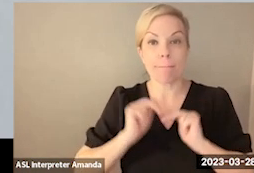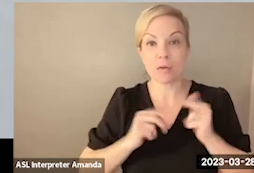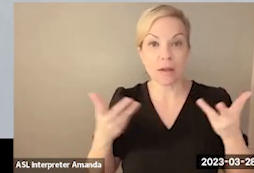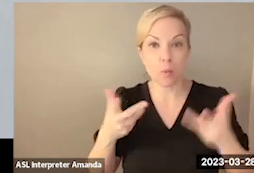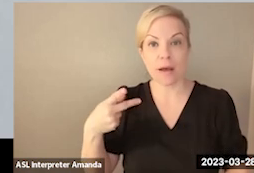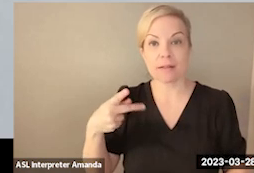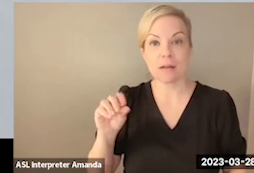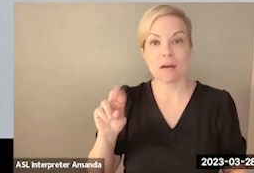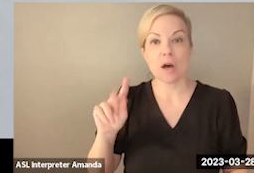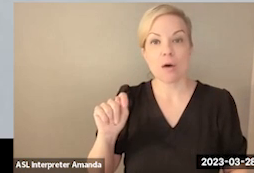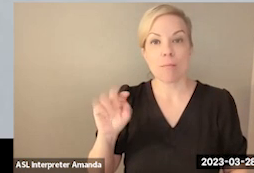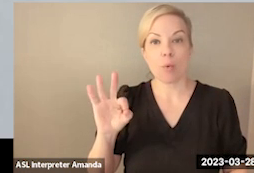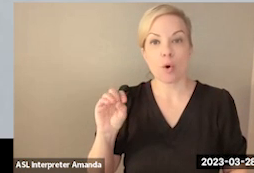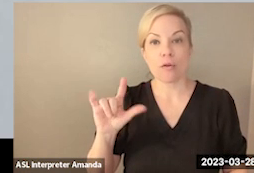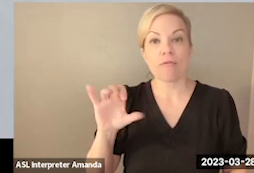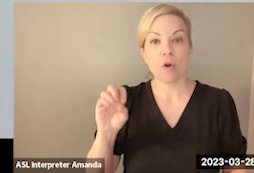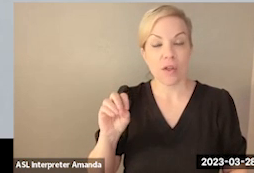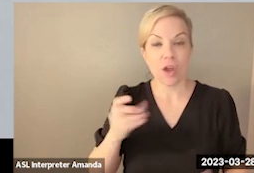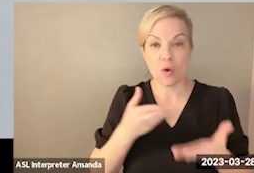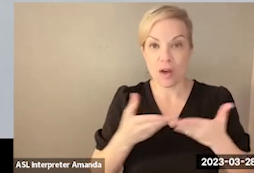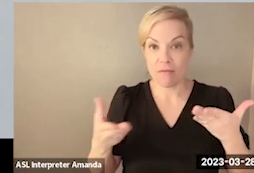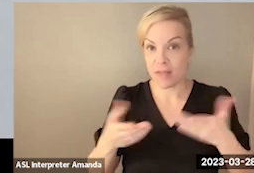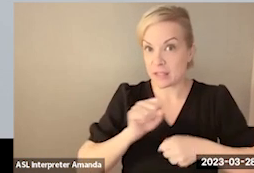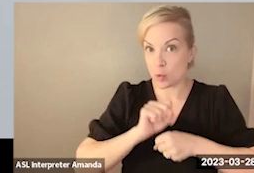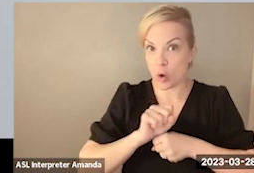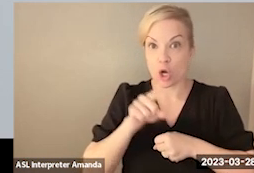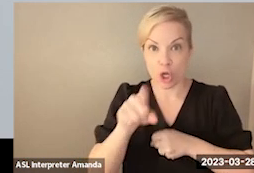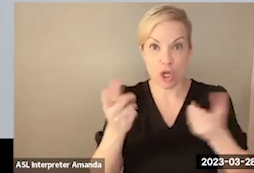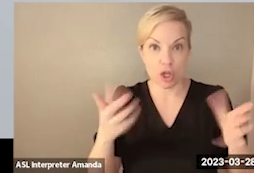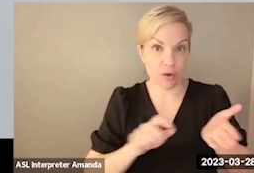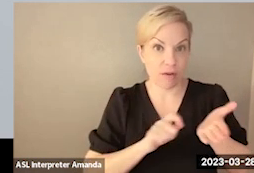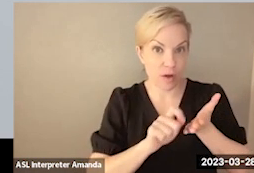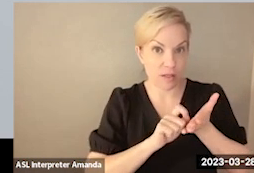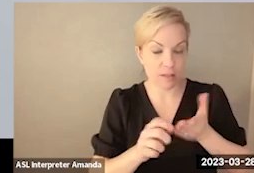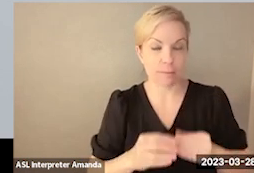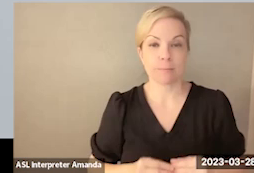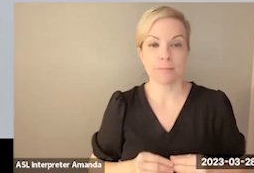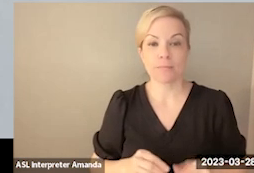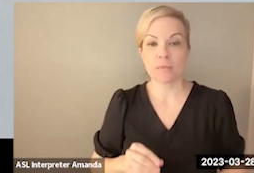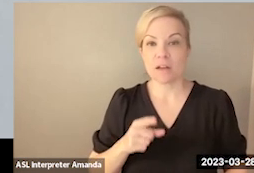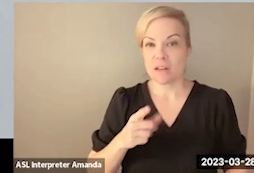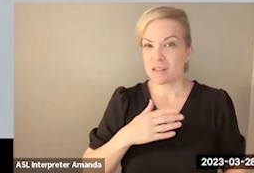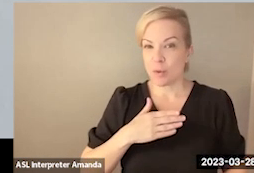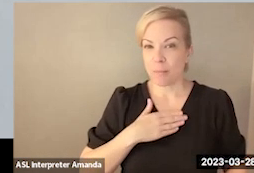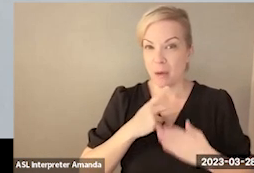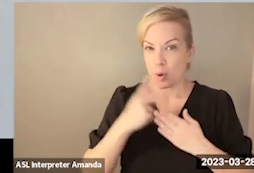Debbie Stine, Science & Technology Policy Academy: Particular things they have written. and so part of the reason that we started forefront which I mentioned there in the presentation.